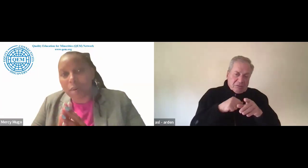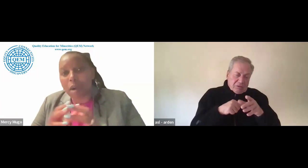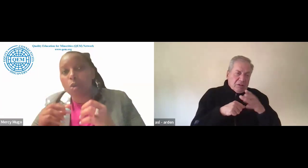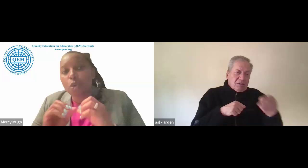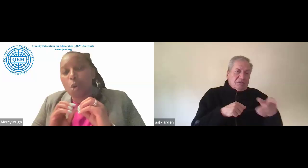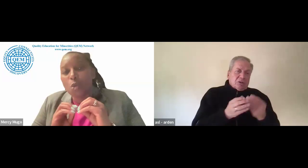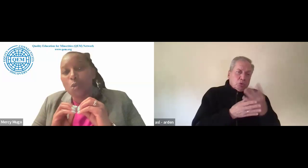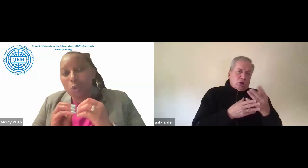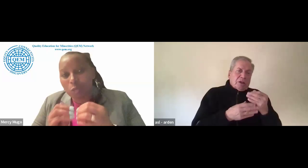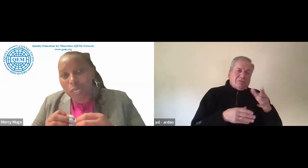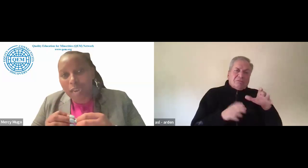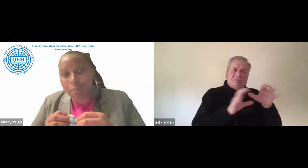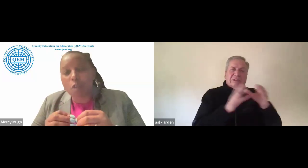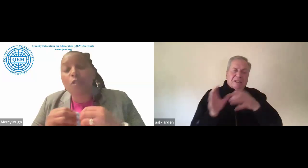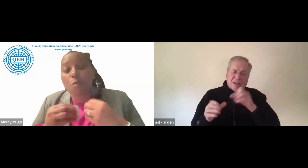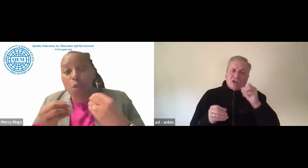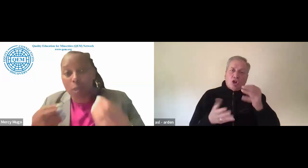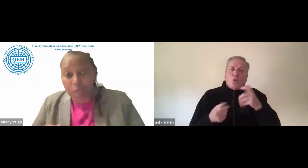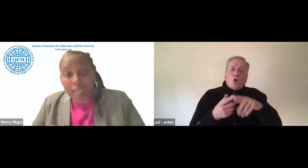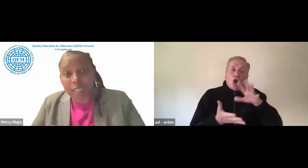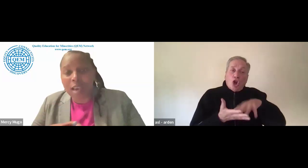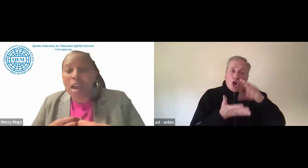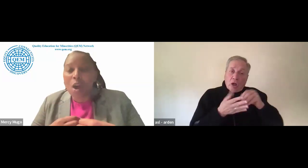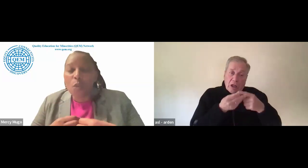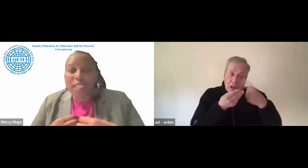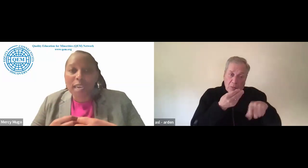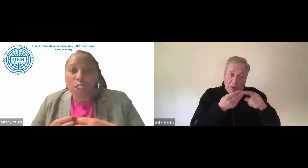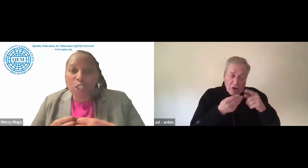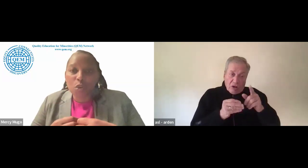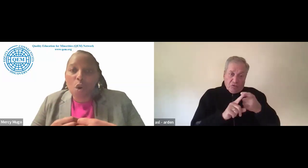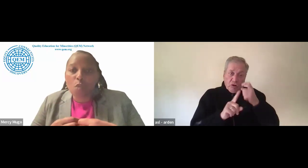so if there is something you are passionate about all you want to learn about it from your peers,